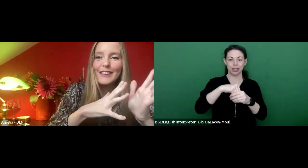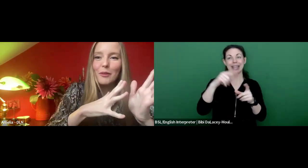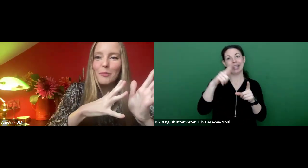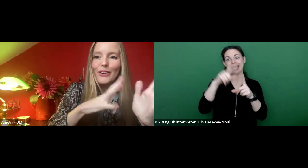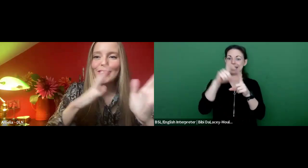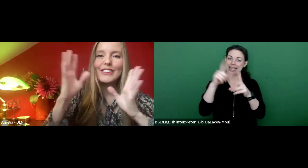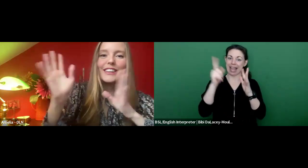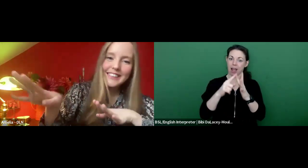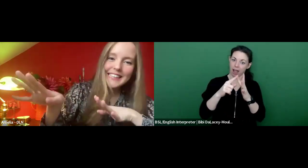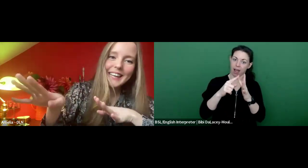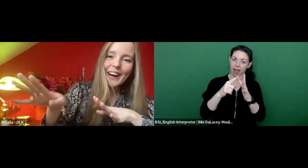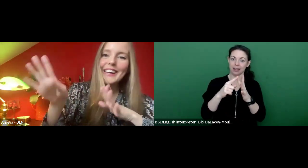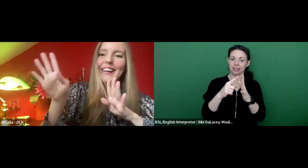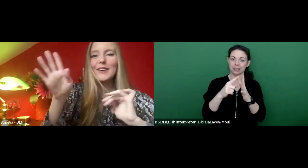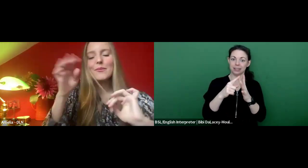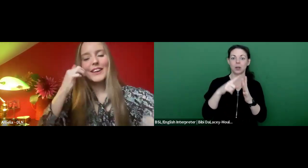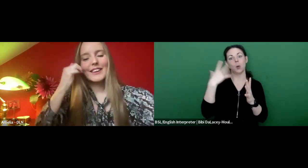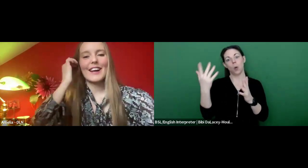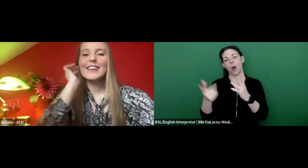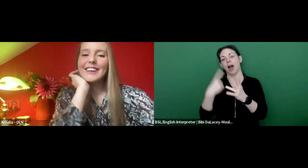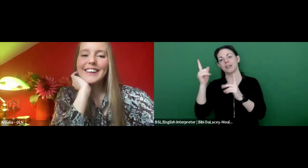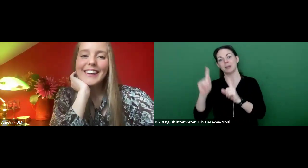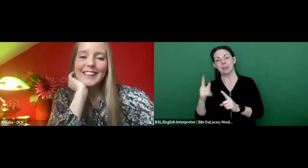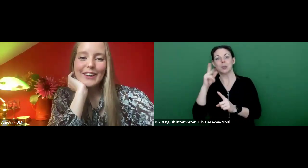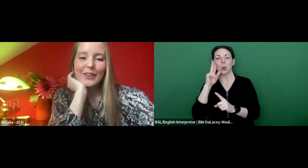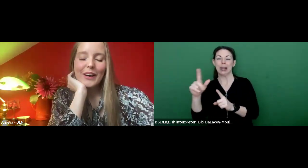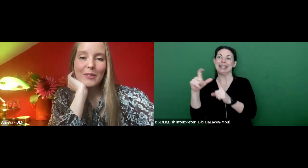this side of the pond, and DEI the other side. So